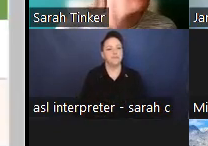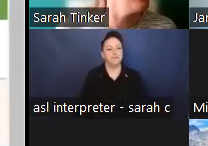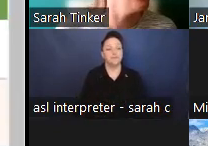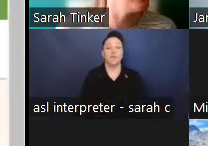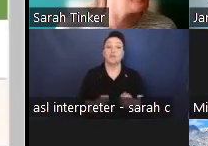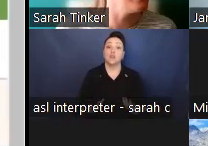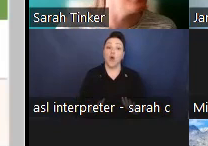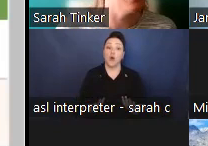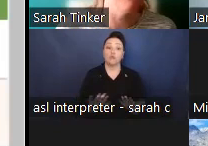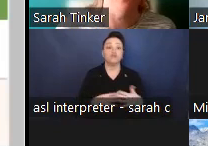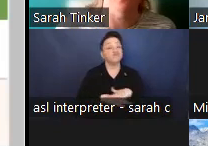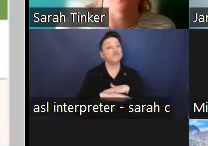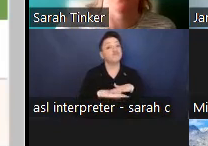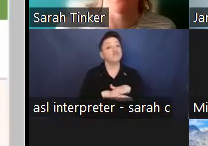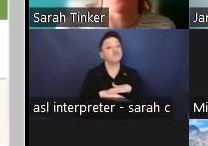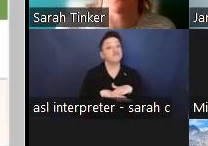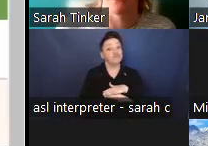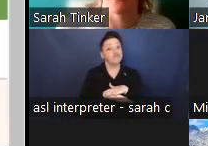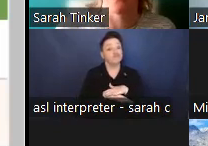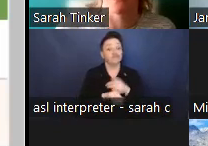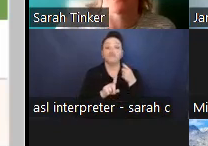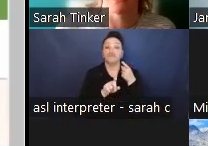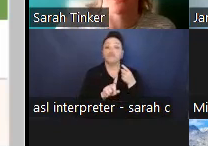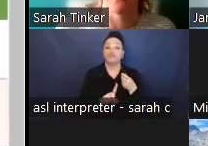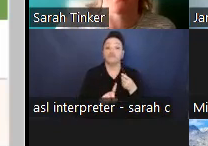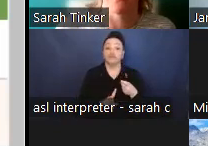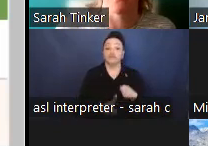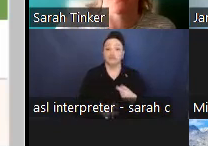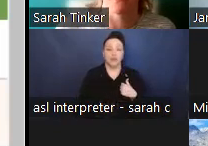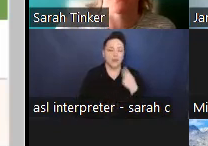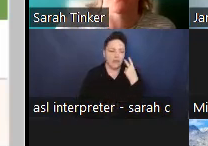that we are focusing on. Let me just look through my list and see if there's anything else.